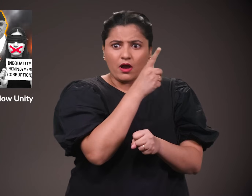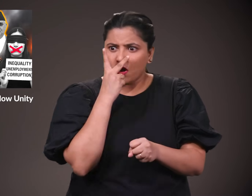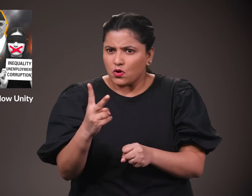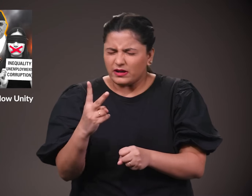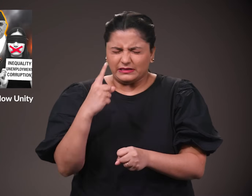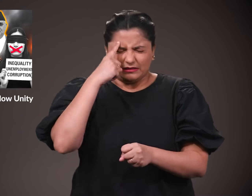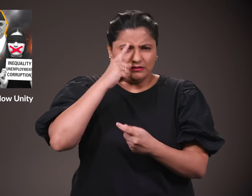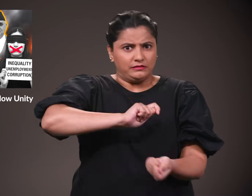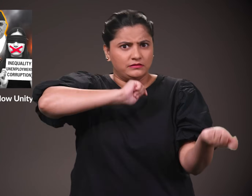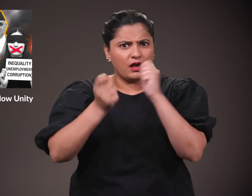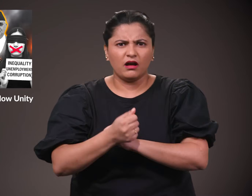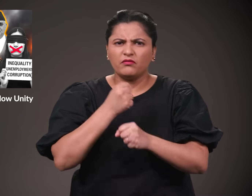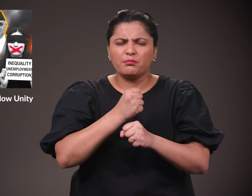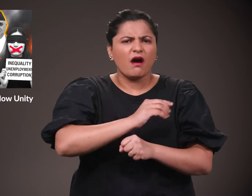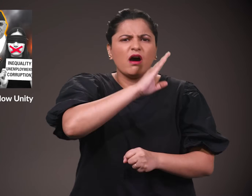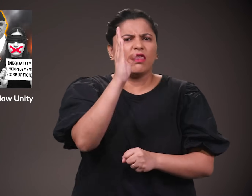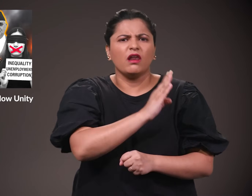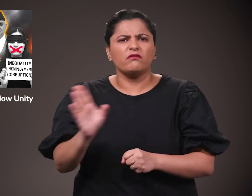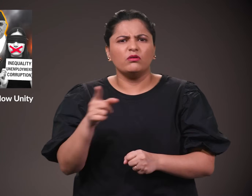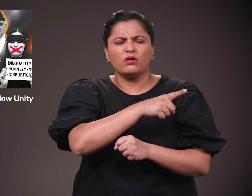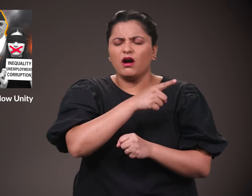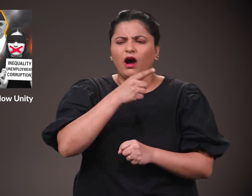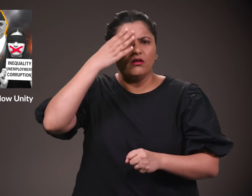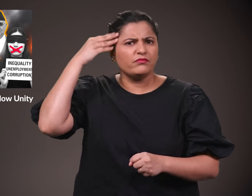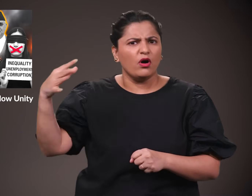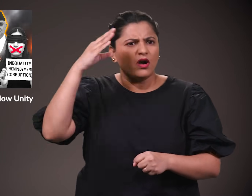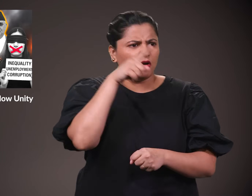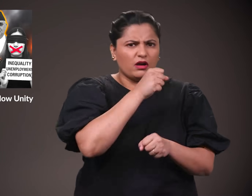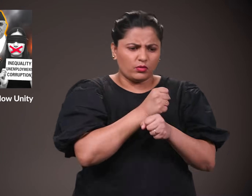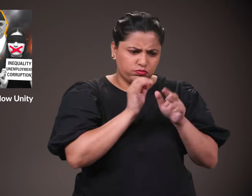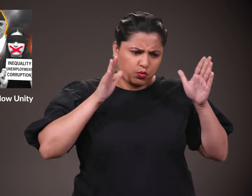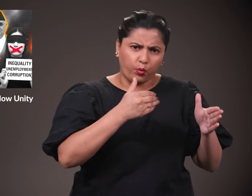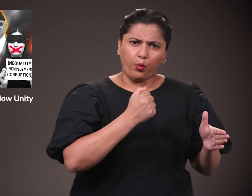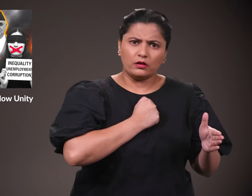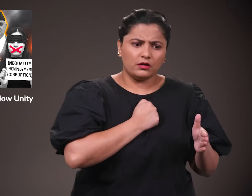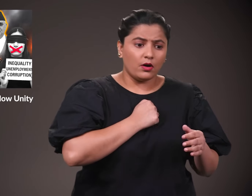One might expect the government to change, but it does not. They ignore the people and focus on selfish interests.